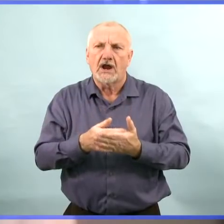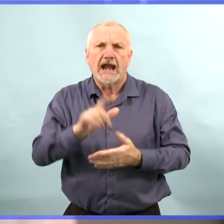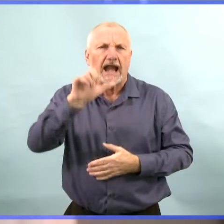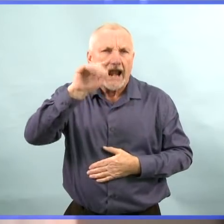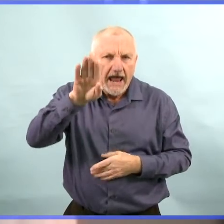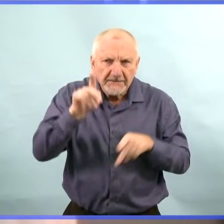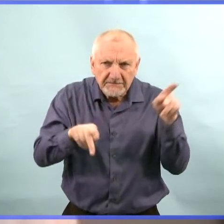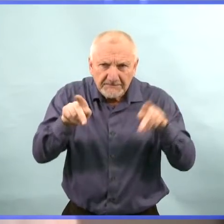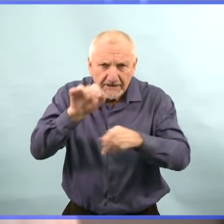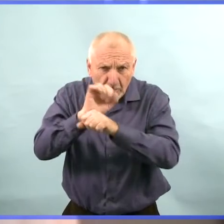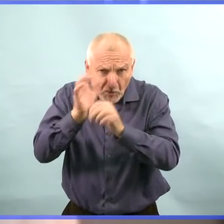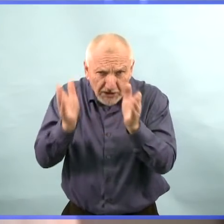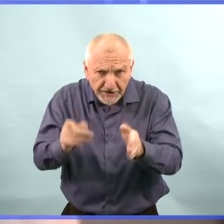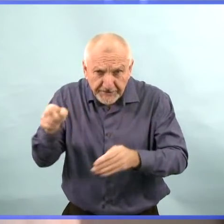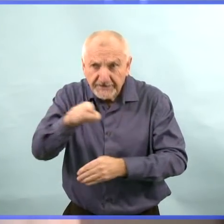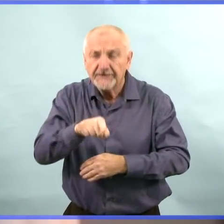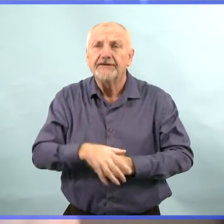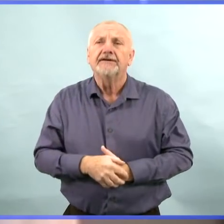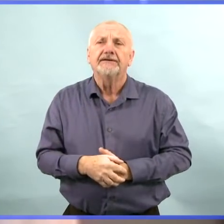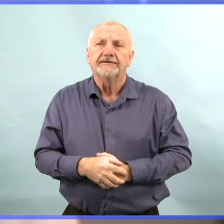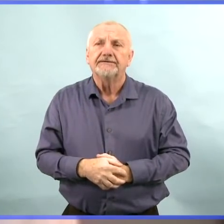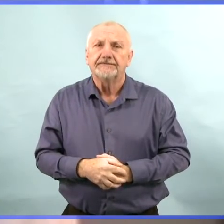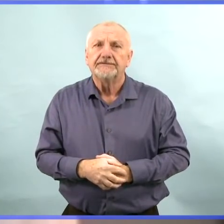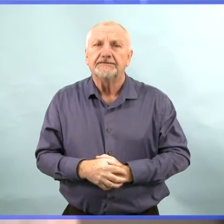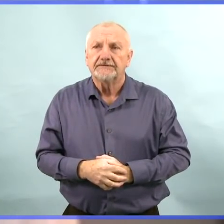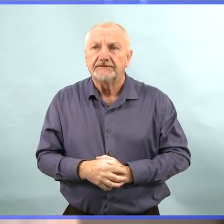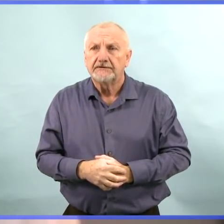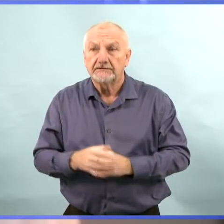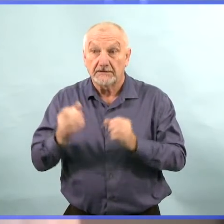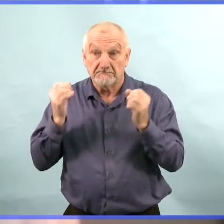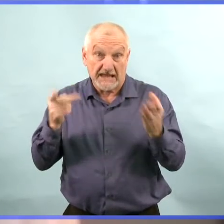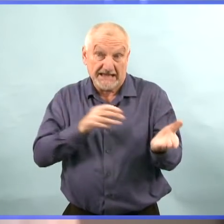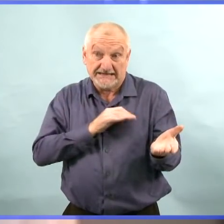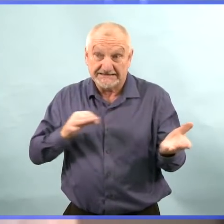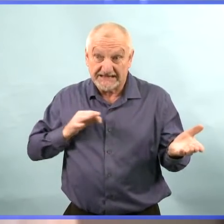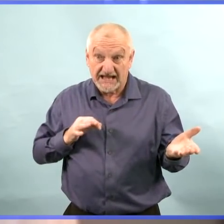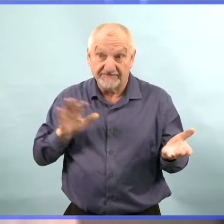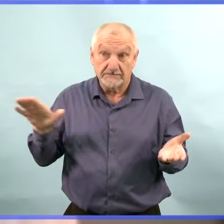there's been a number of of groups and staff across the government uh who are working uh